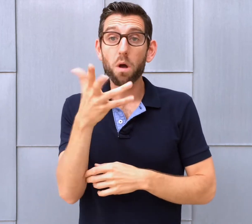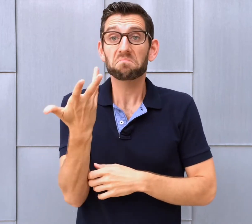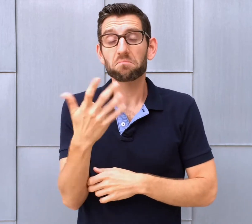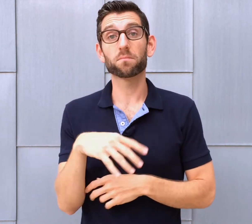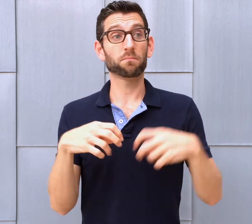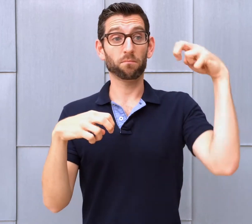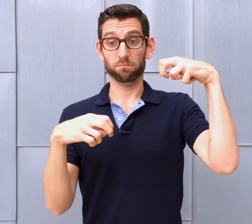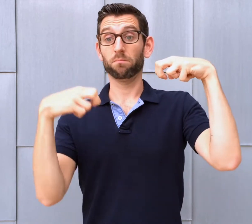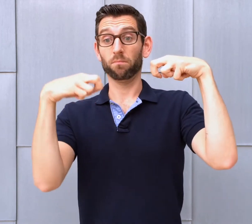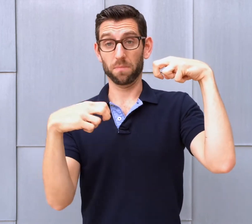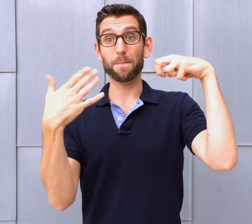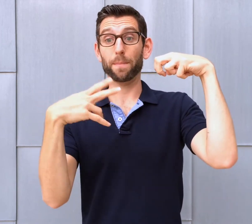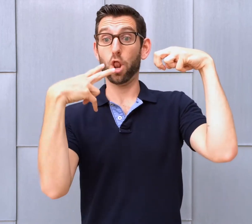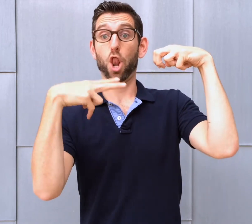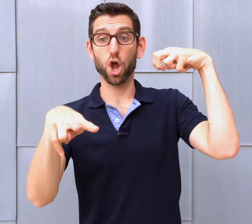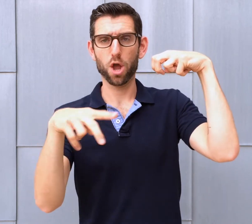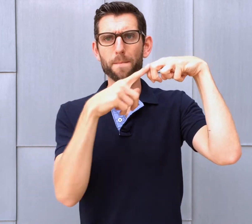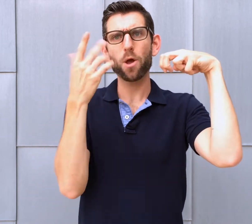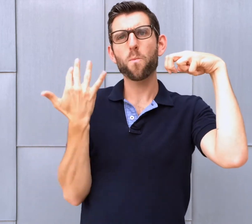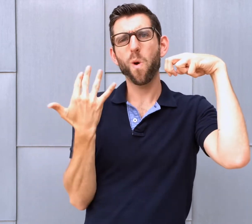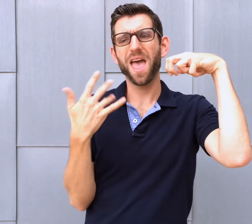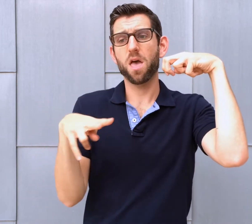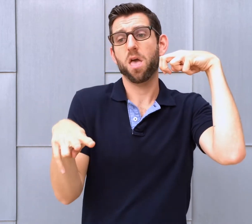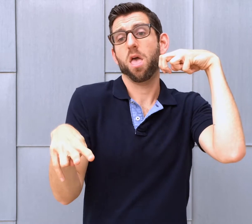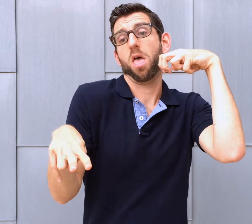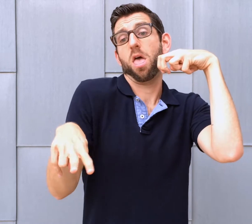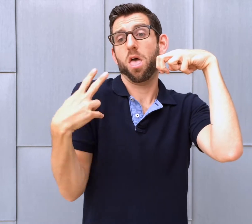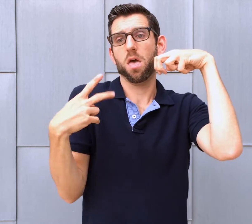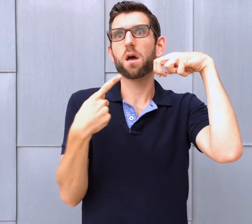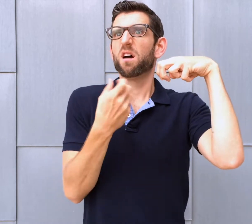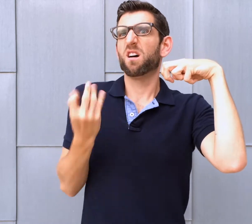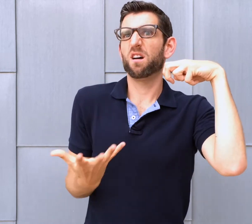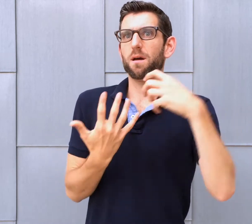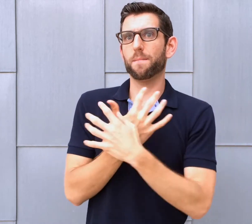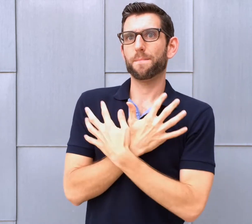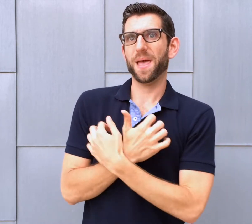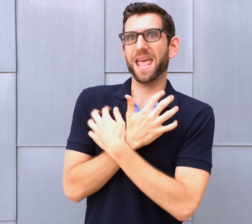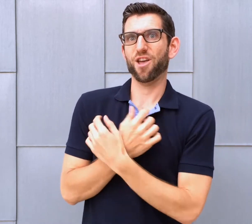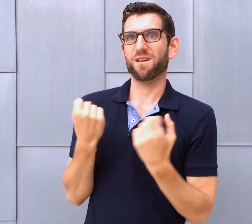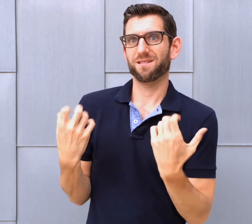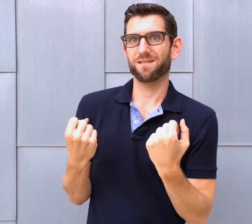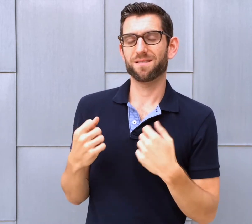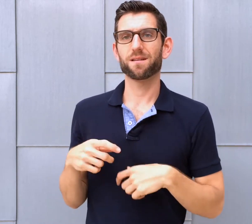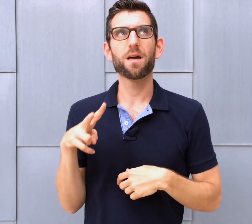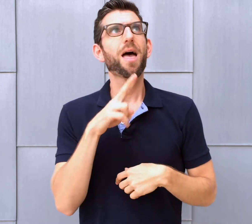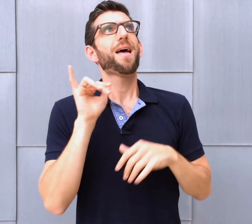Or maybe the baby can look at the teddy bear and the parent waits for the baby to look back at them and when the baby does, the parent signs "bear."